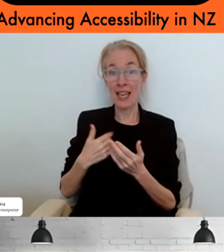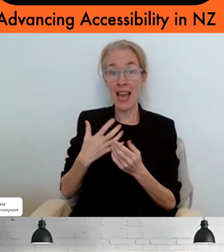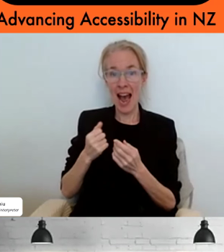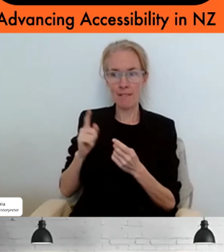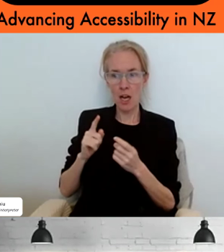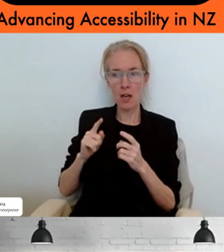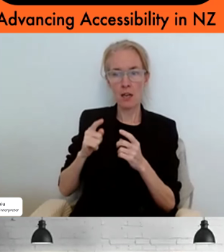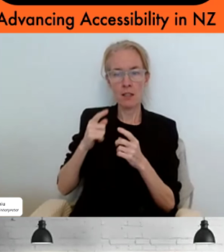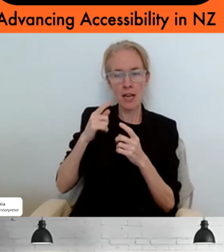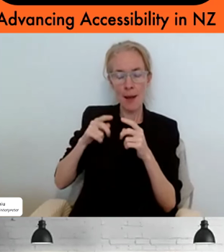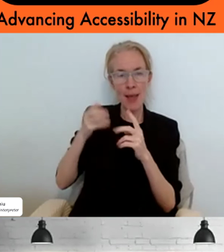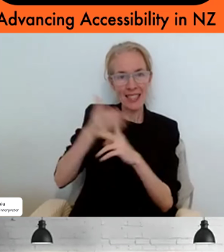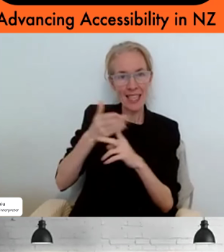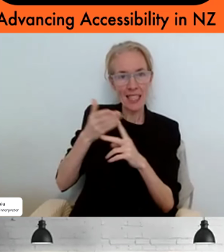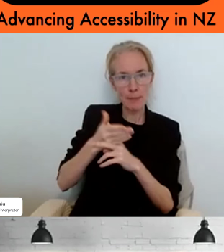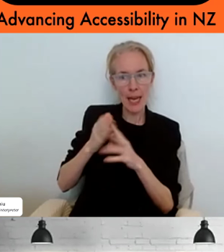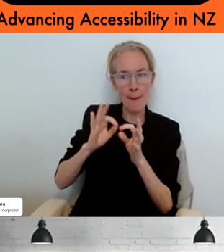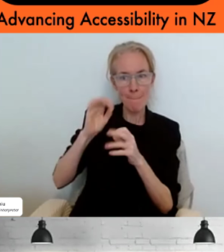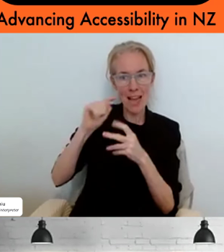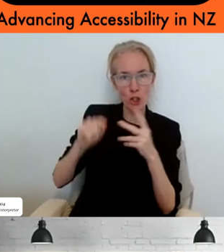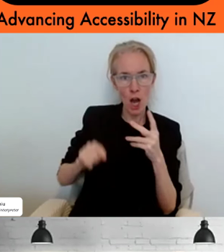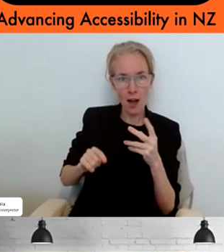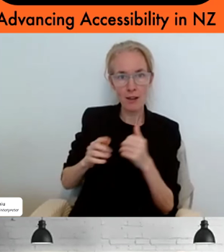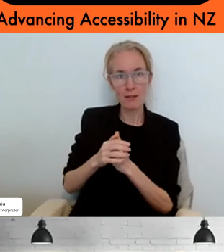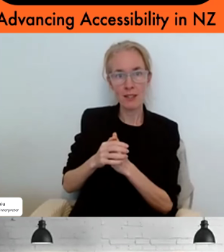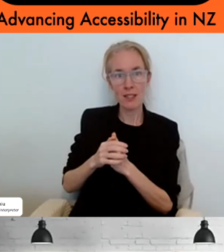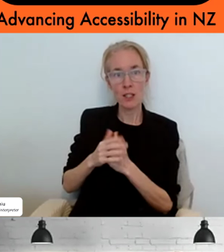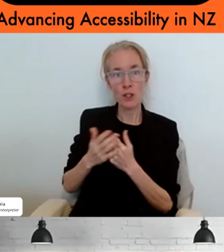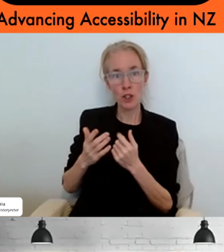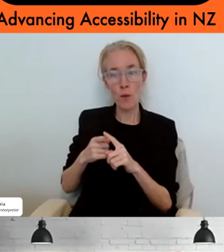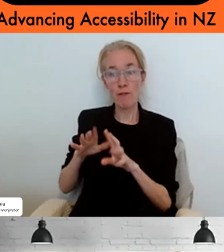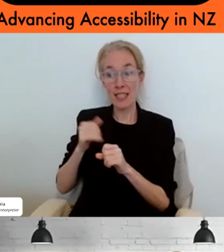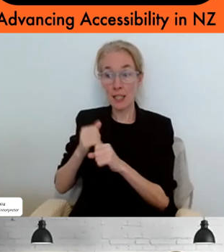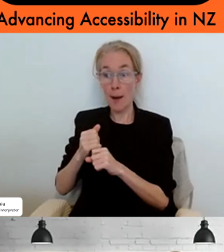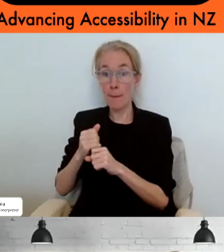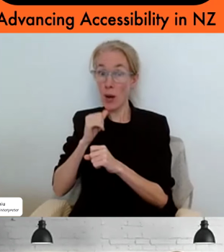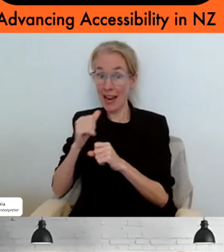so visitability Lifemark 3, 4 star which is really good age friendly,